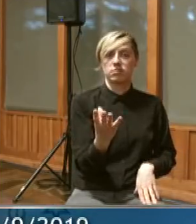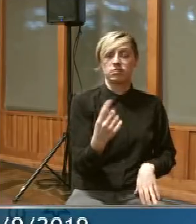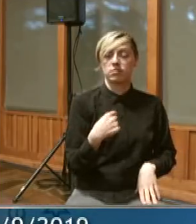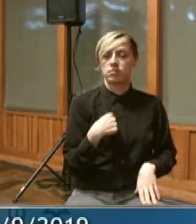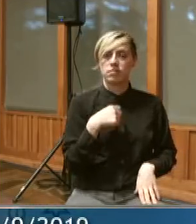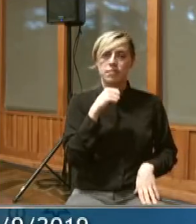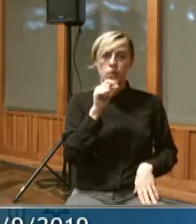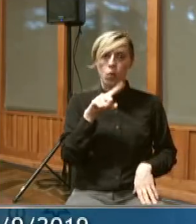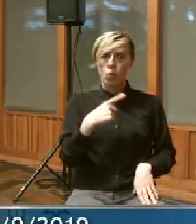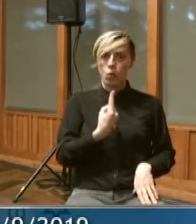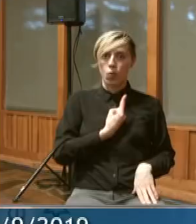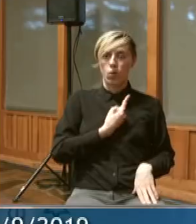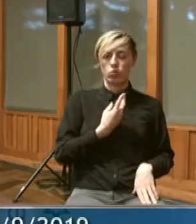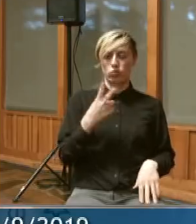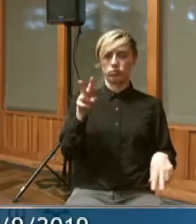THESE PEOPLE WHO ARE BEGGING YOU FOR THEIR BASIC NEEDS.